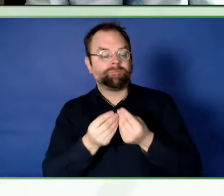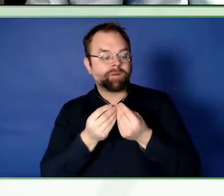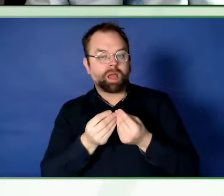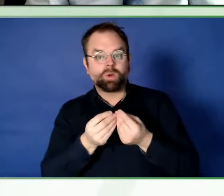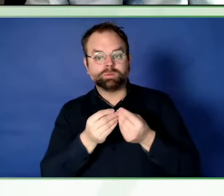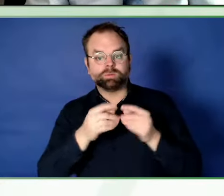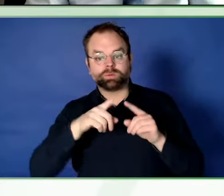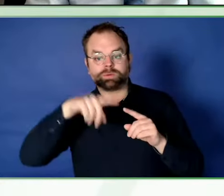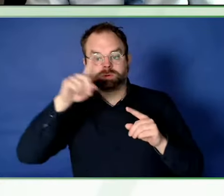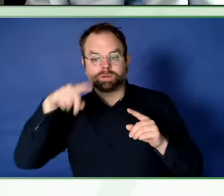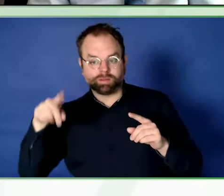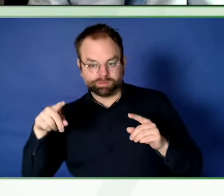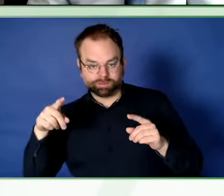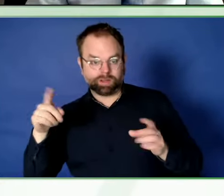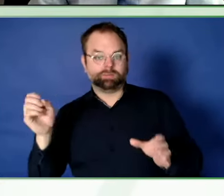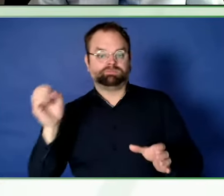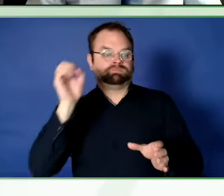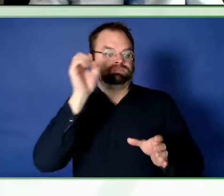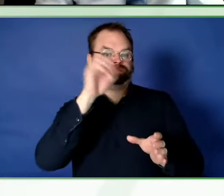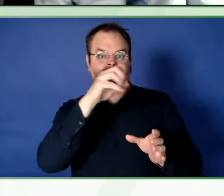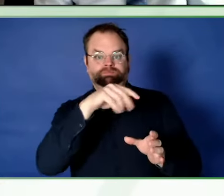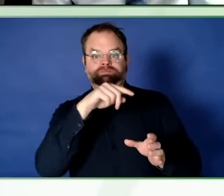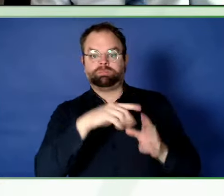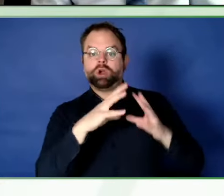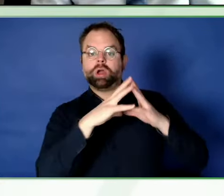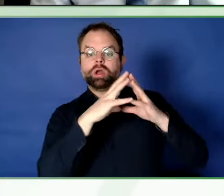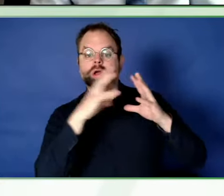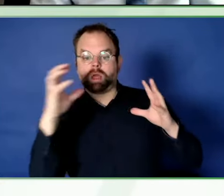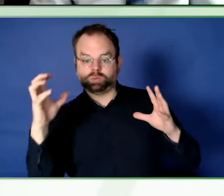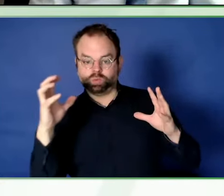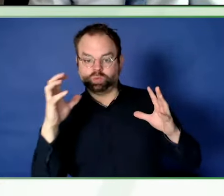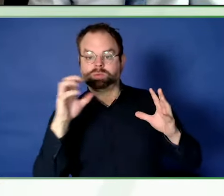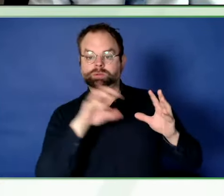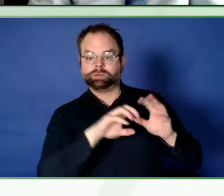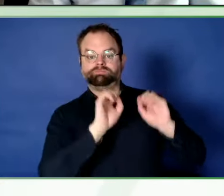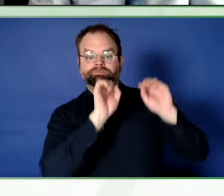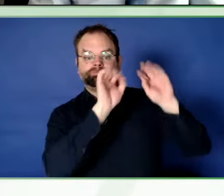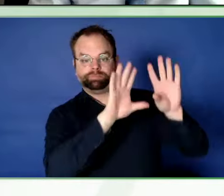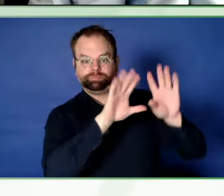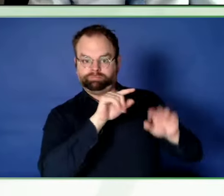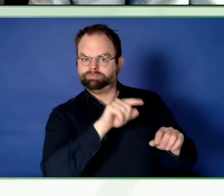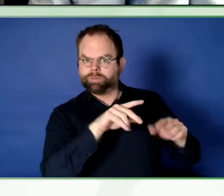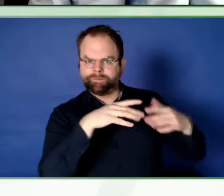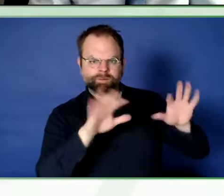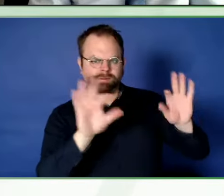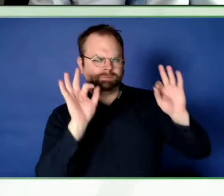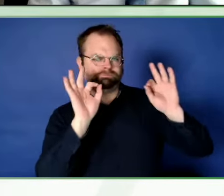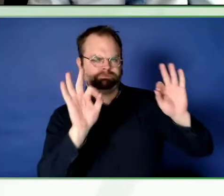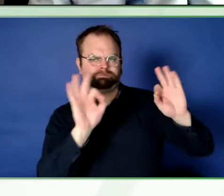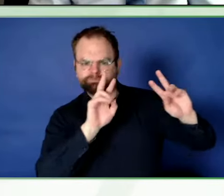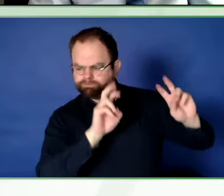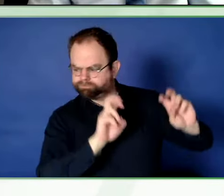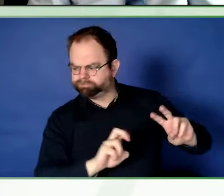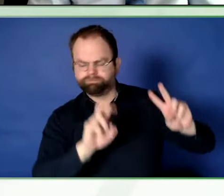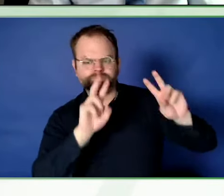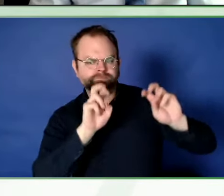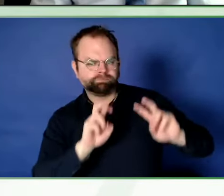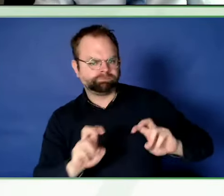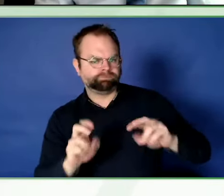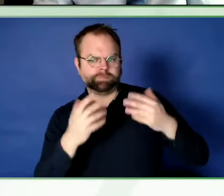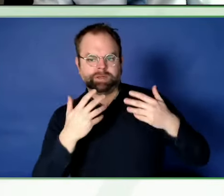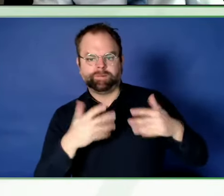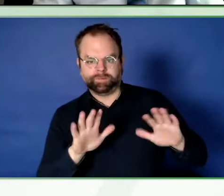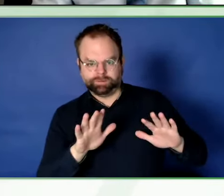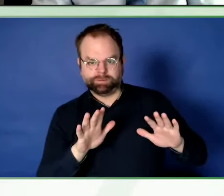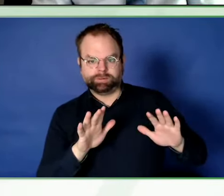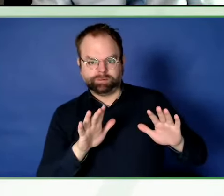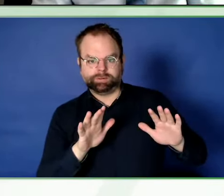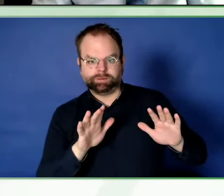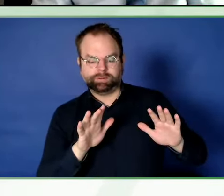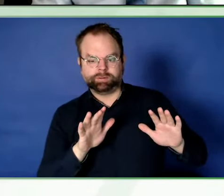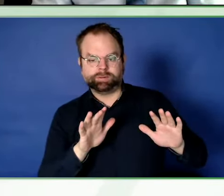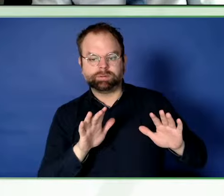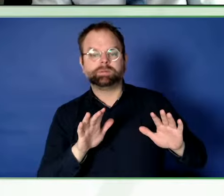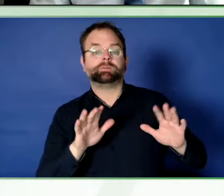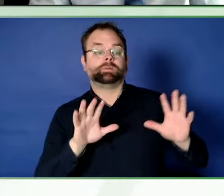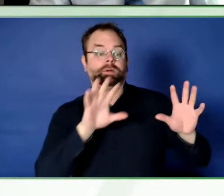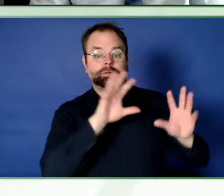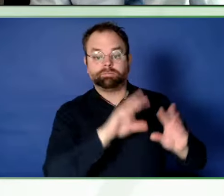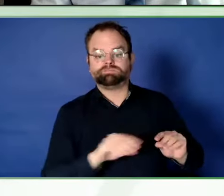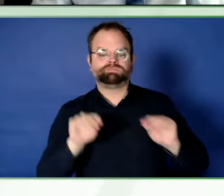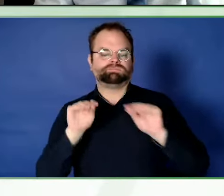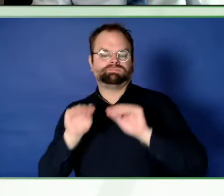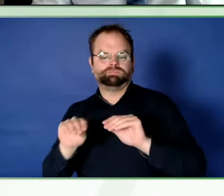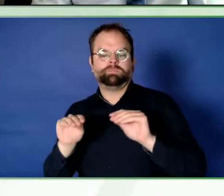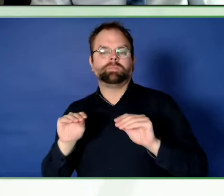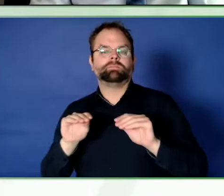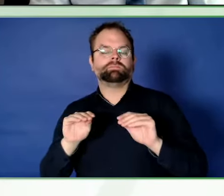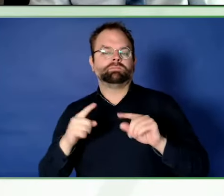And then our project is available through an online